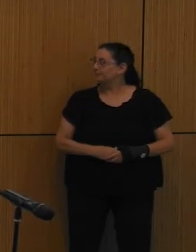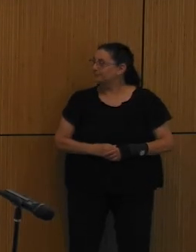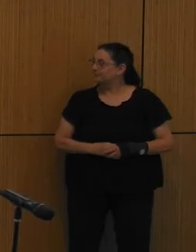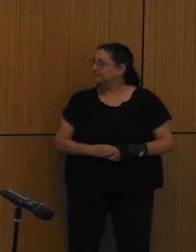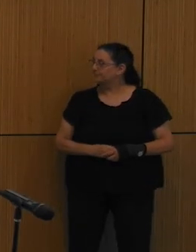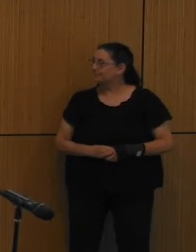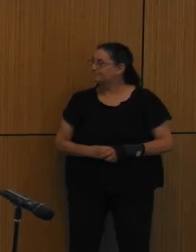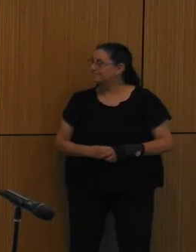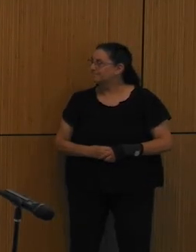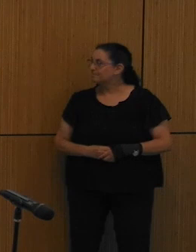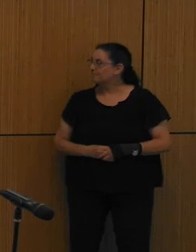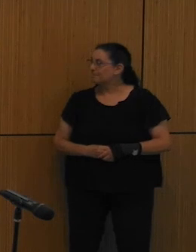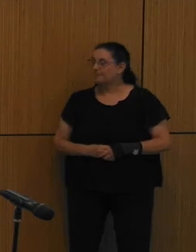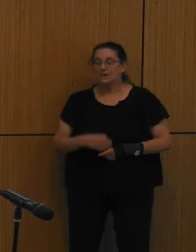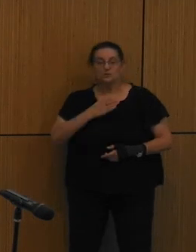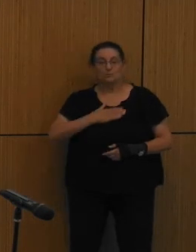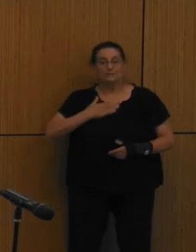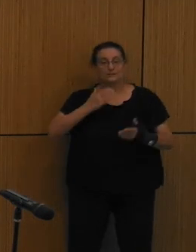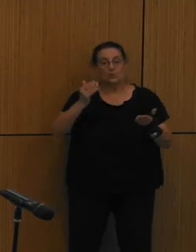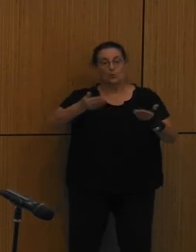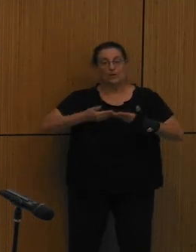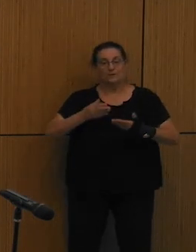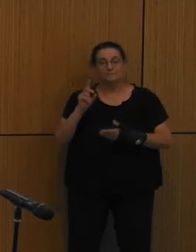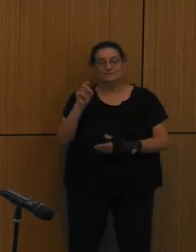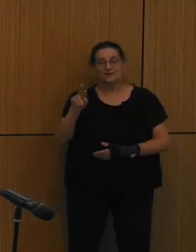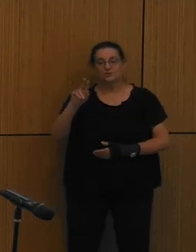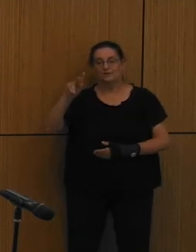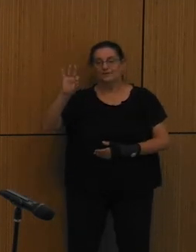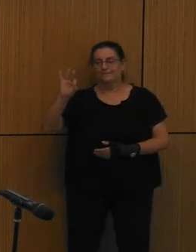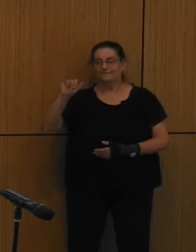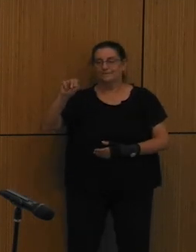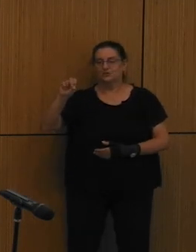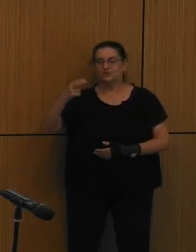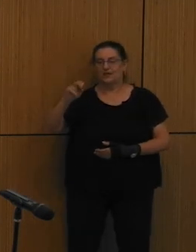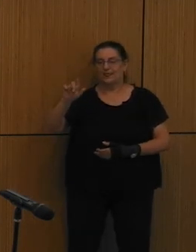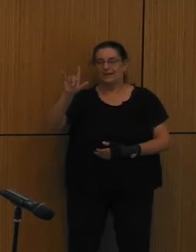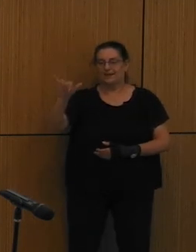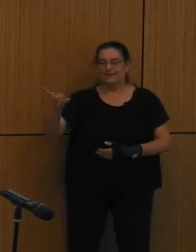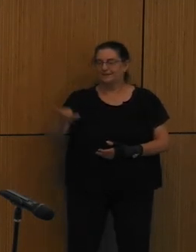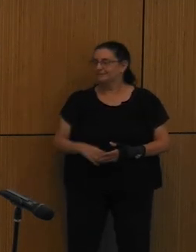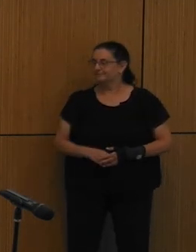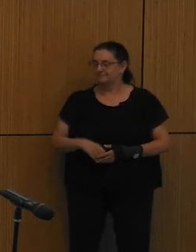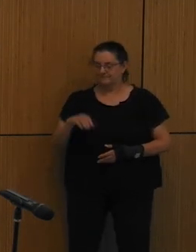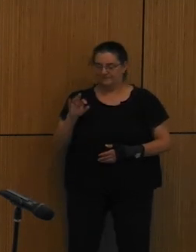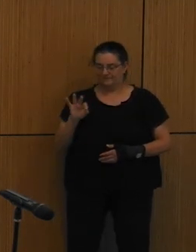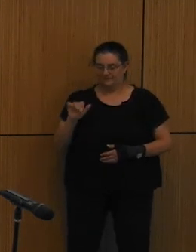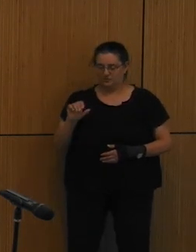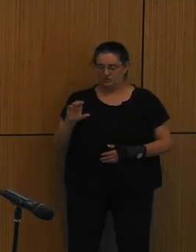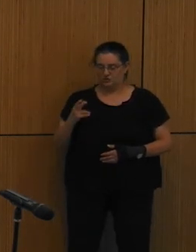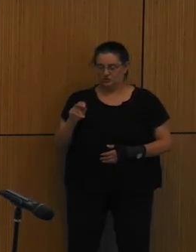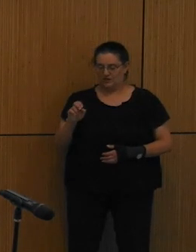All right. Please welcome Doctor Bocelli. Yes.